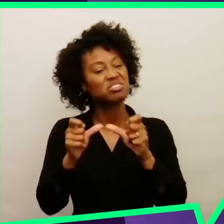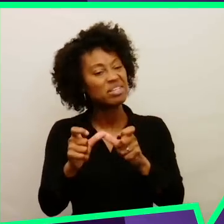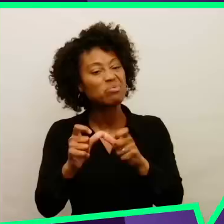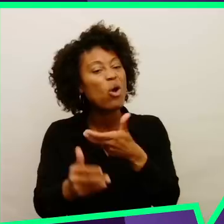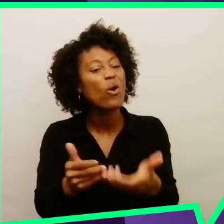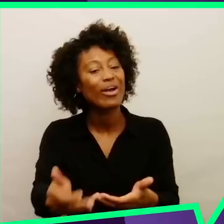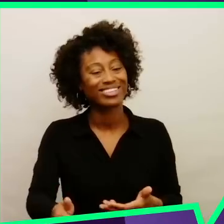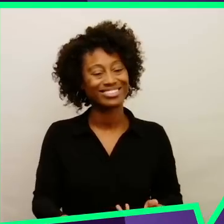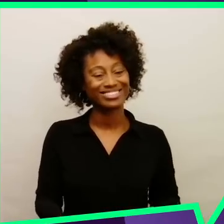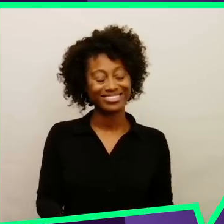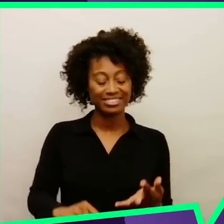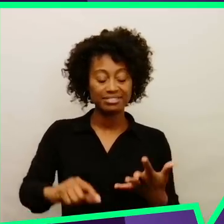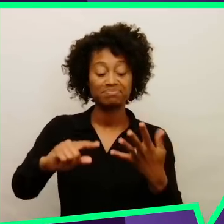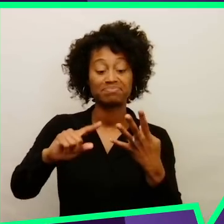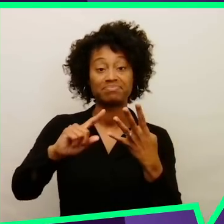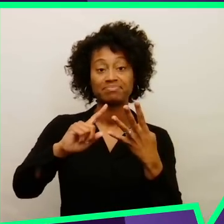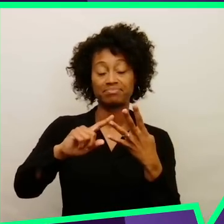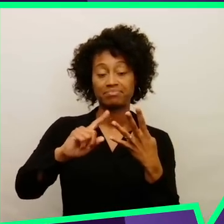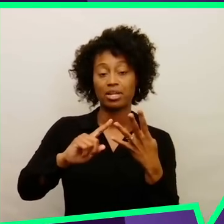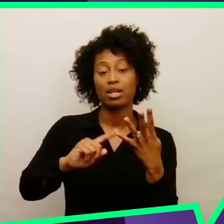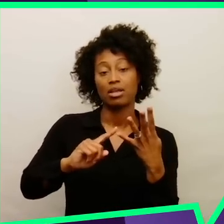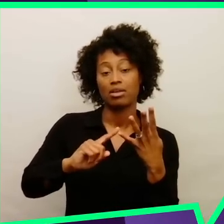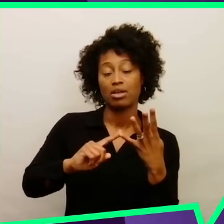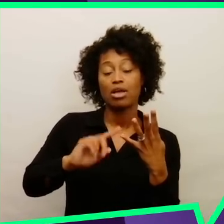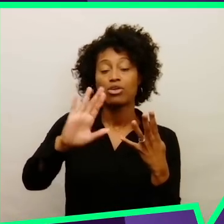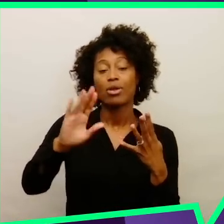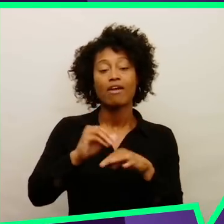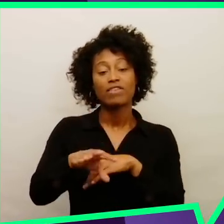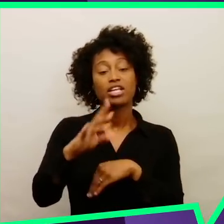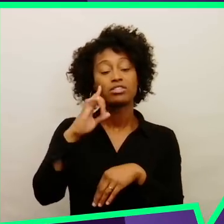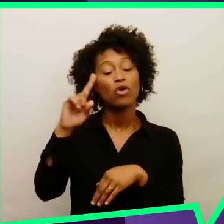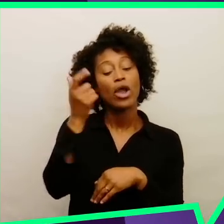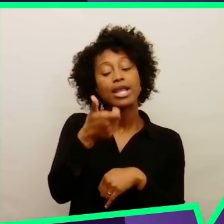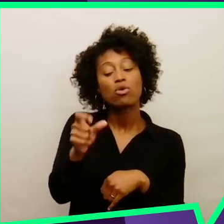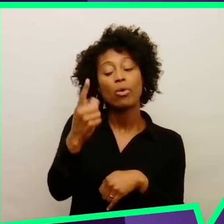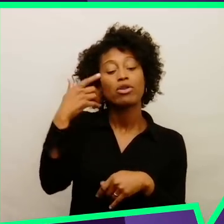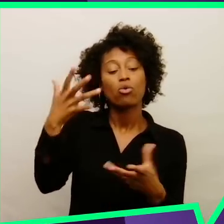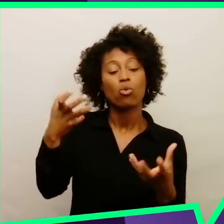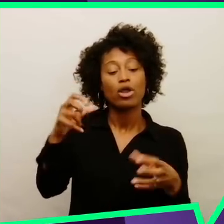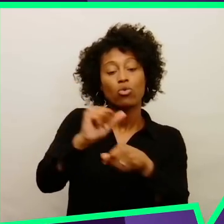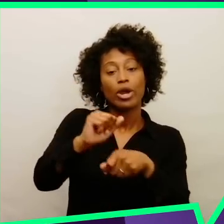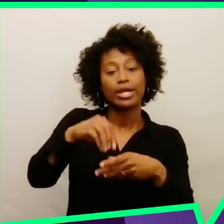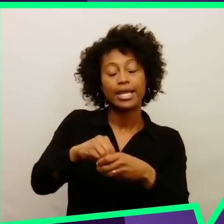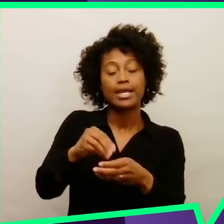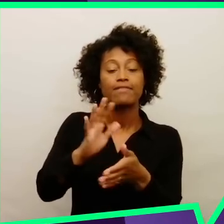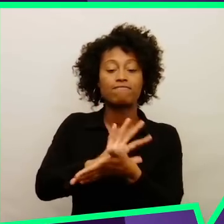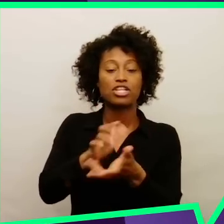and serendipity, and life calls, and just keep going. That's awesome.